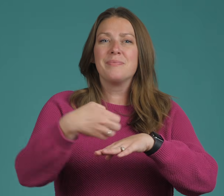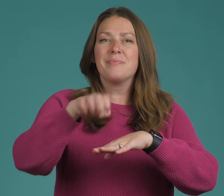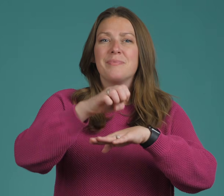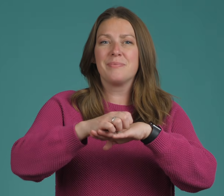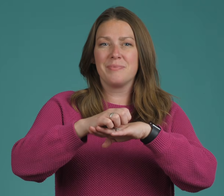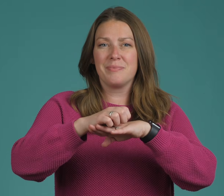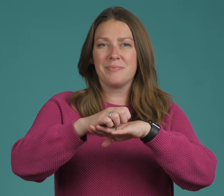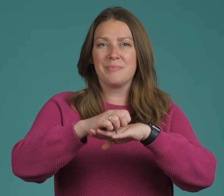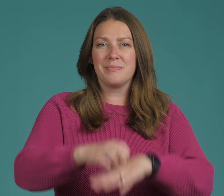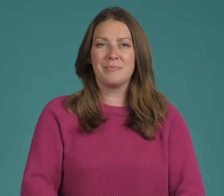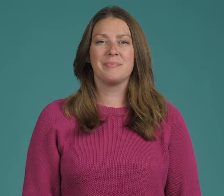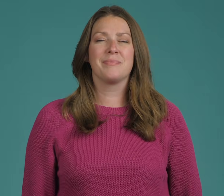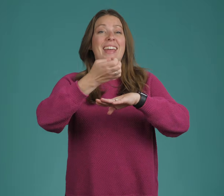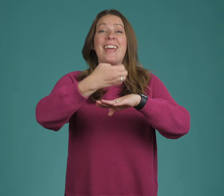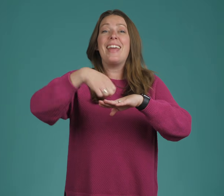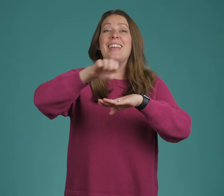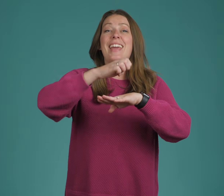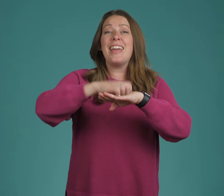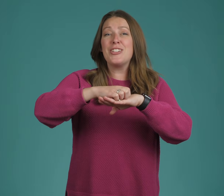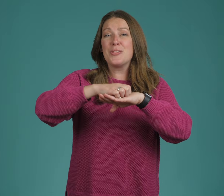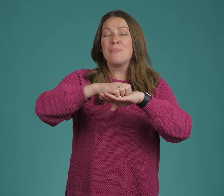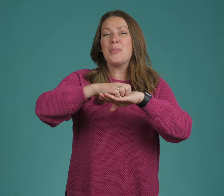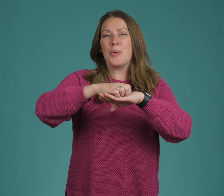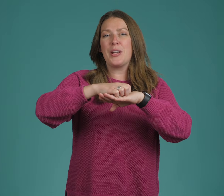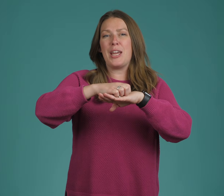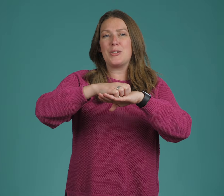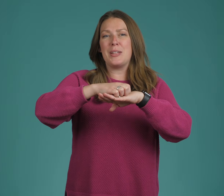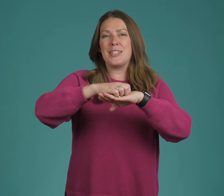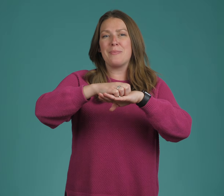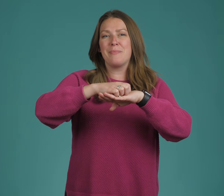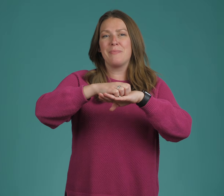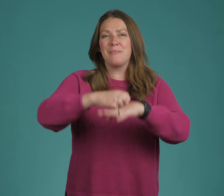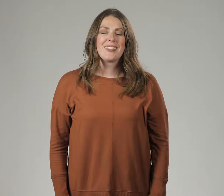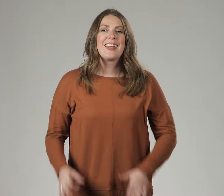referencing to the ring engaged or engagement.